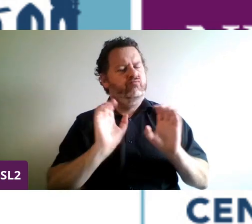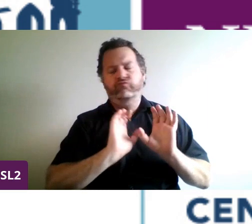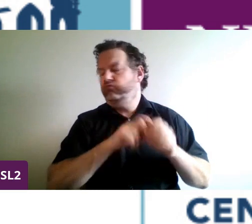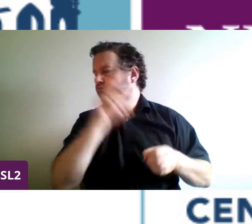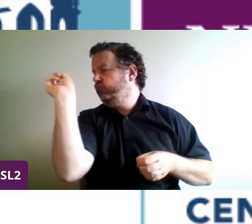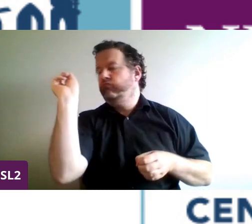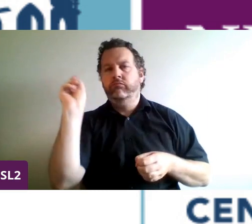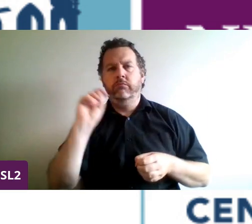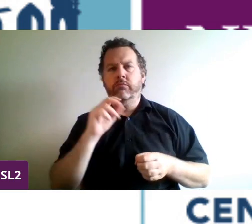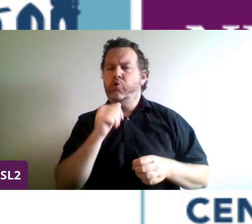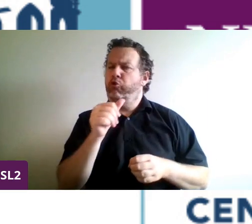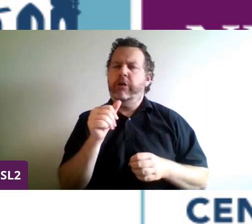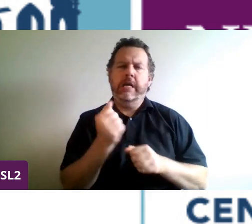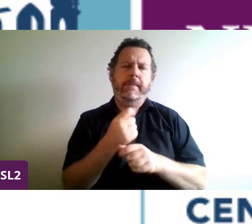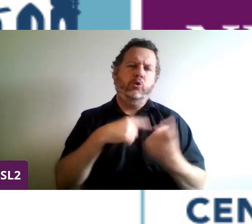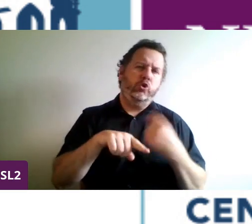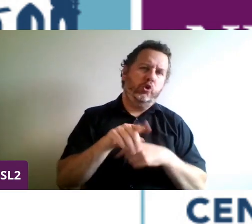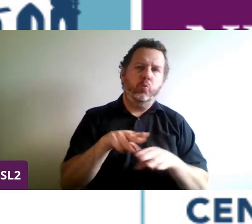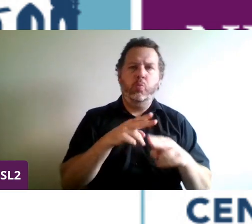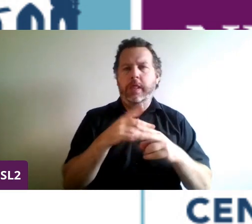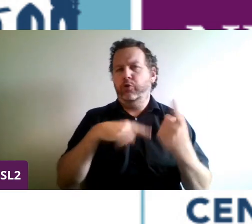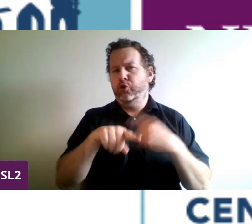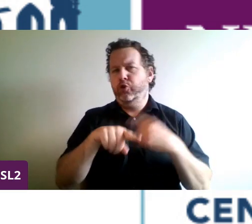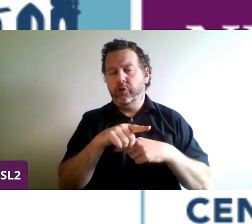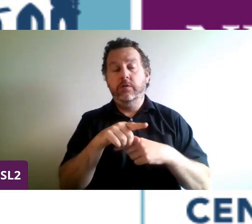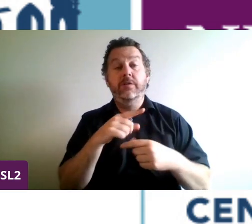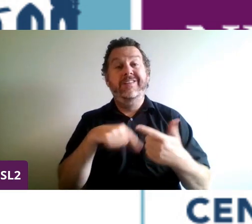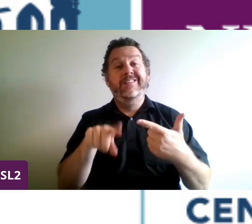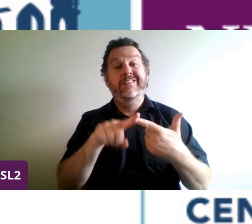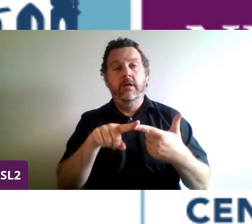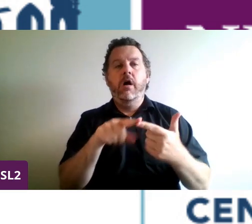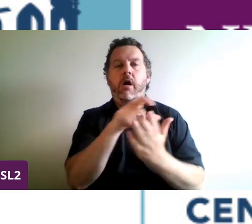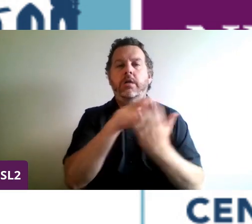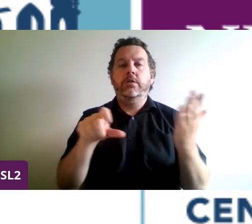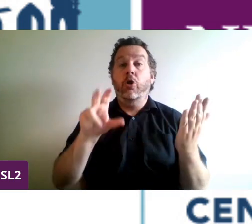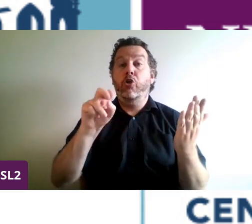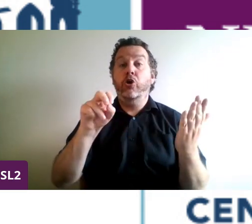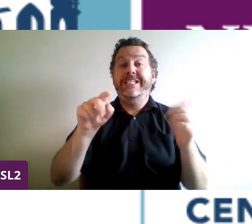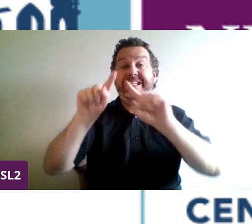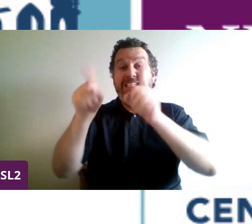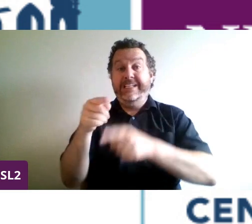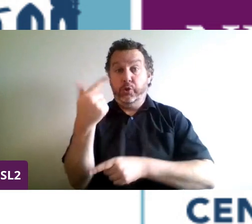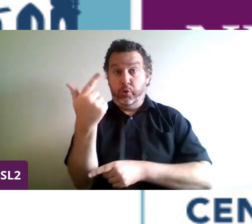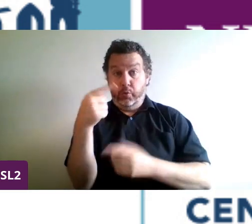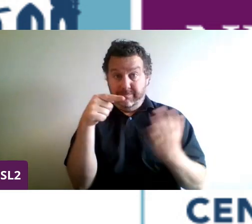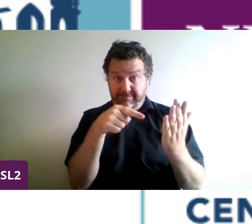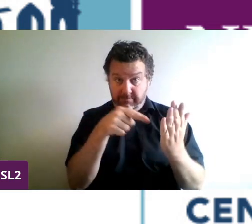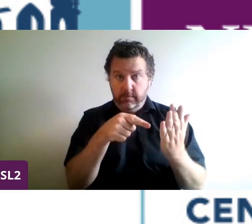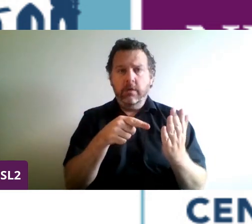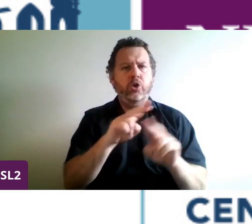because of nothing about us without us. And Article 30 subsection 2 asks for more than participation, it